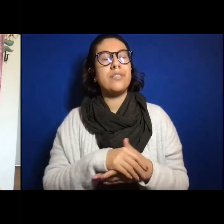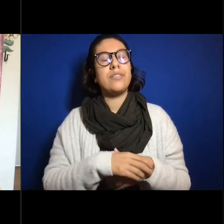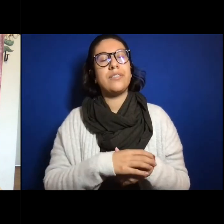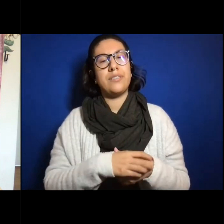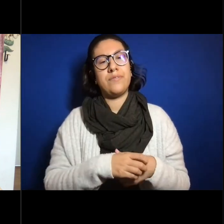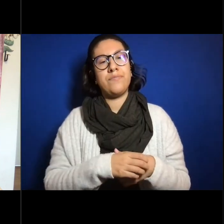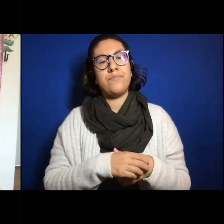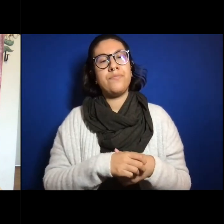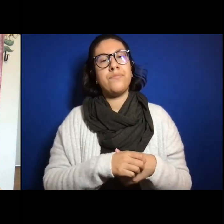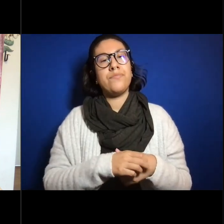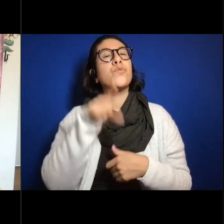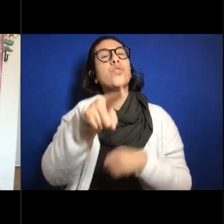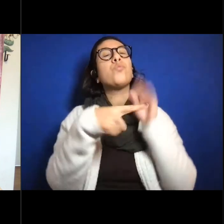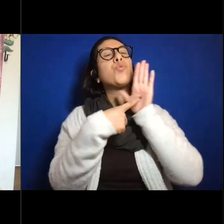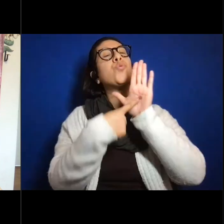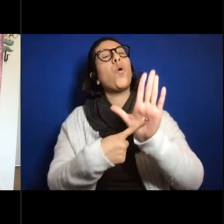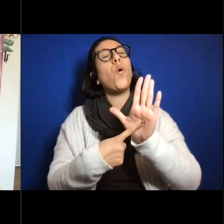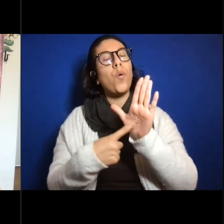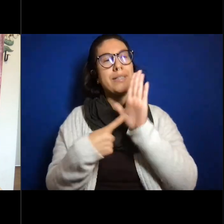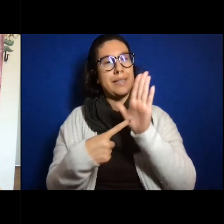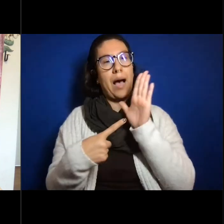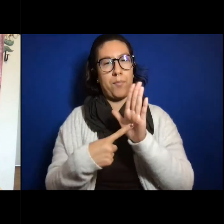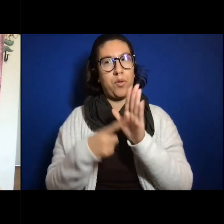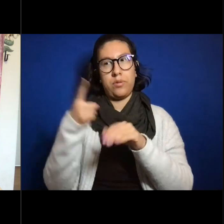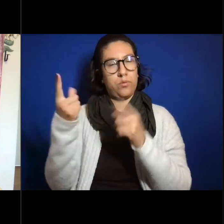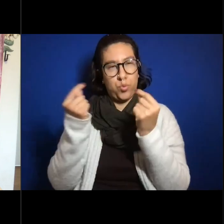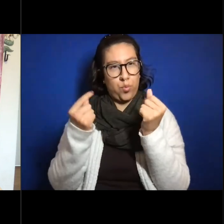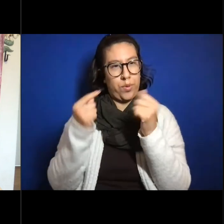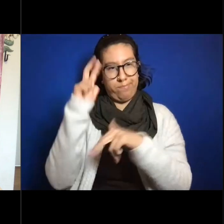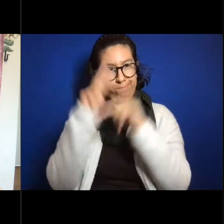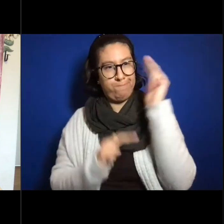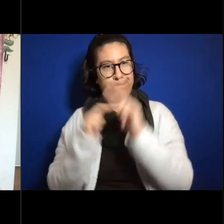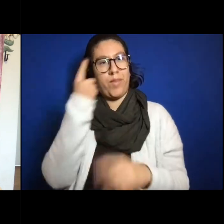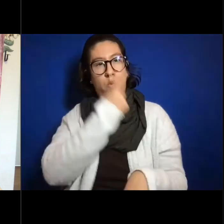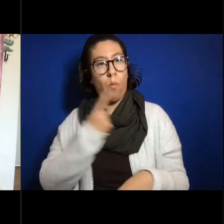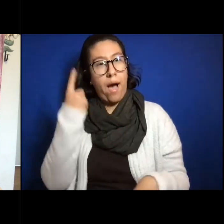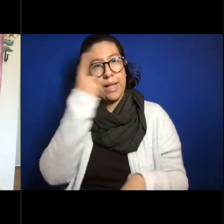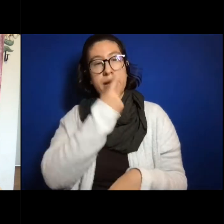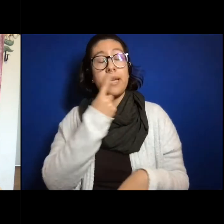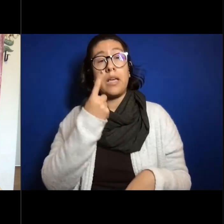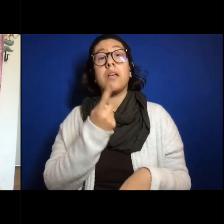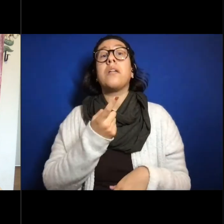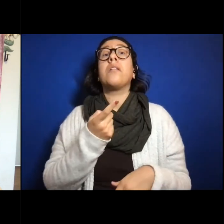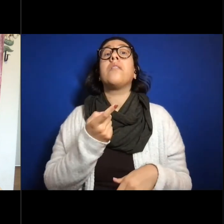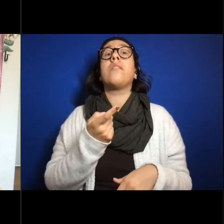you showed us some examples of what they're doing in Hawaii. Are there some of the same types